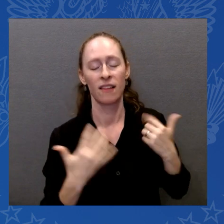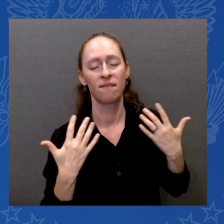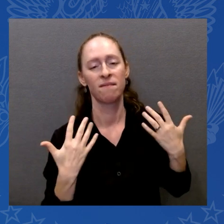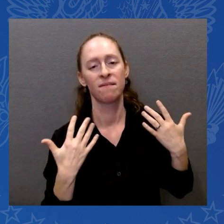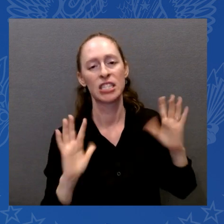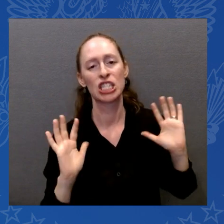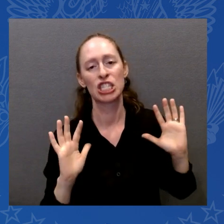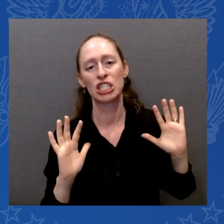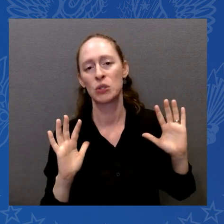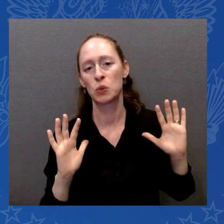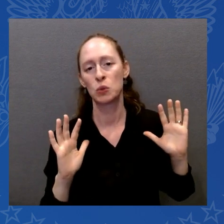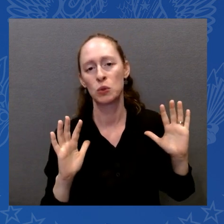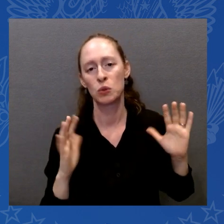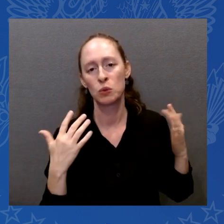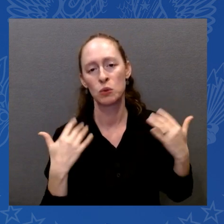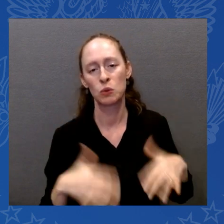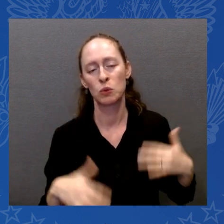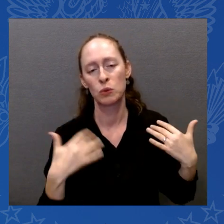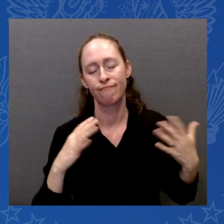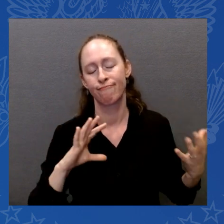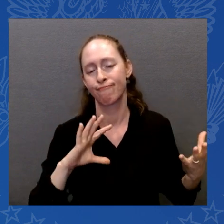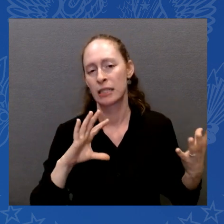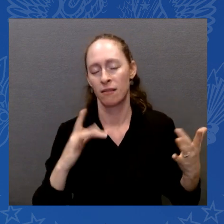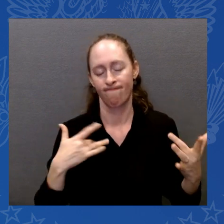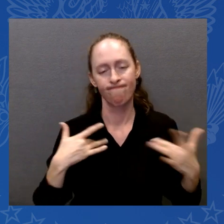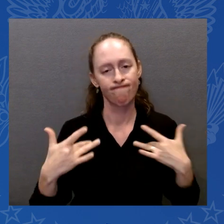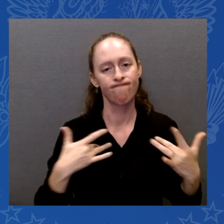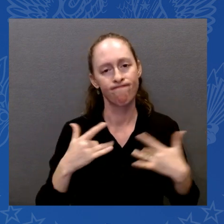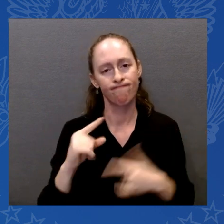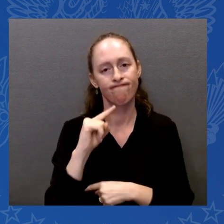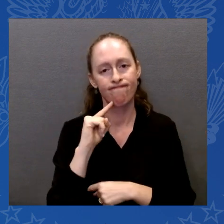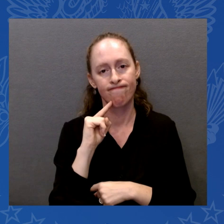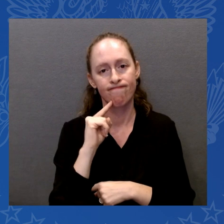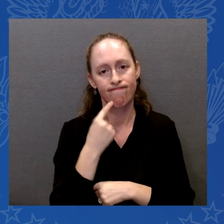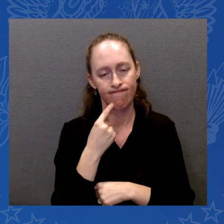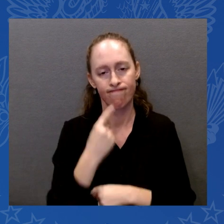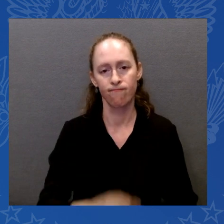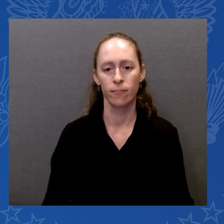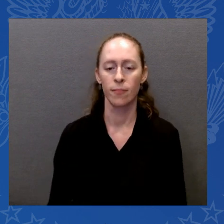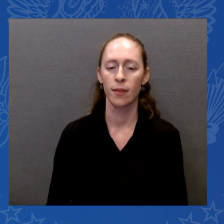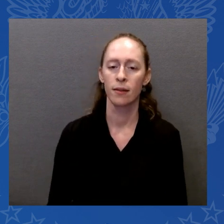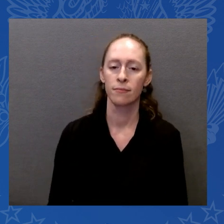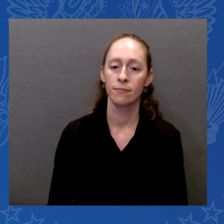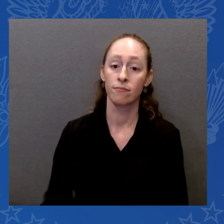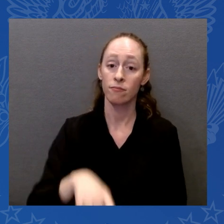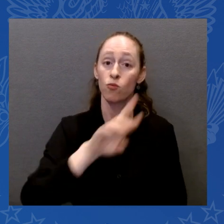for exceptions of rape and incest and -- or the life of the mother, in some cases.